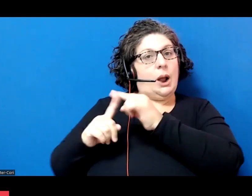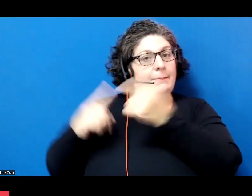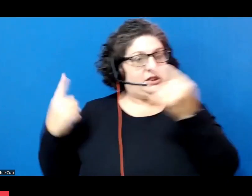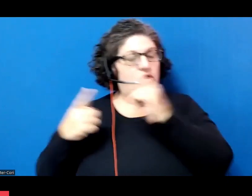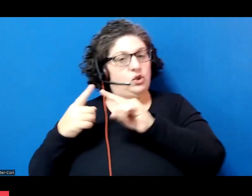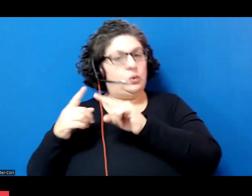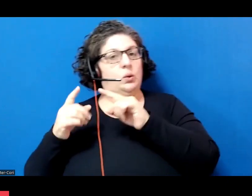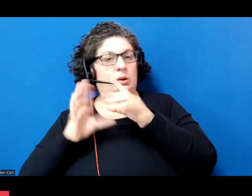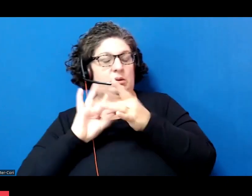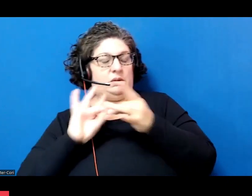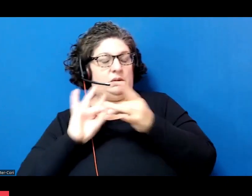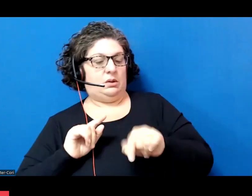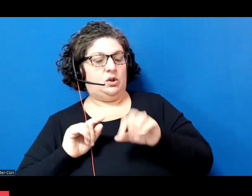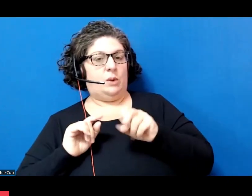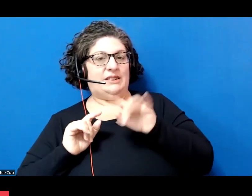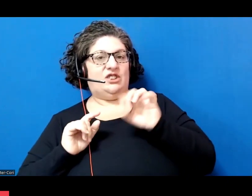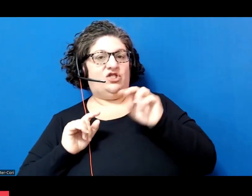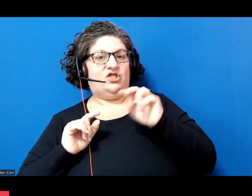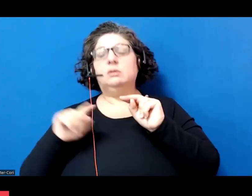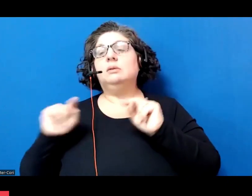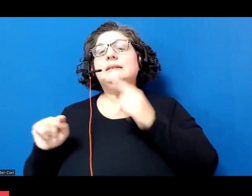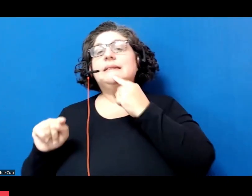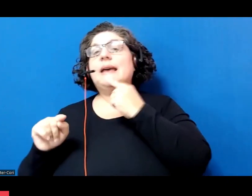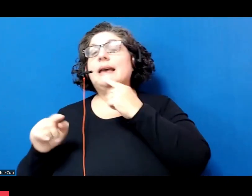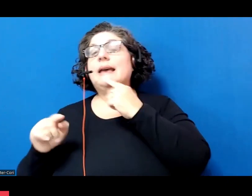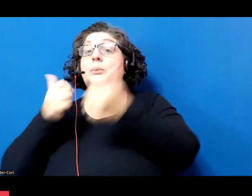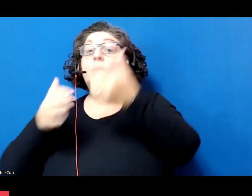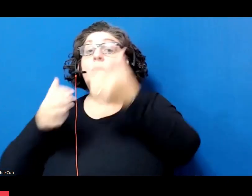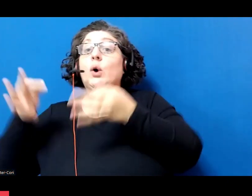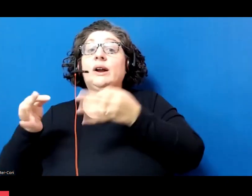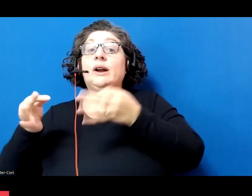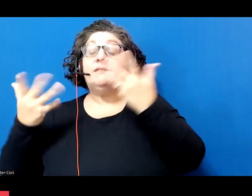They're going to make an argument Supreme Court effectively resolved this question in